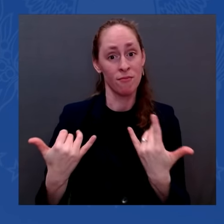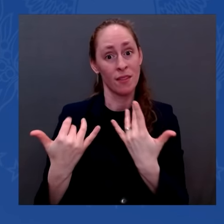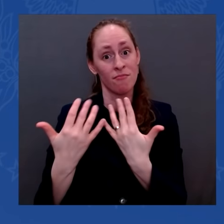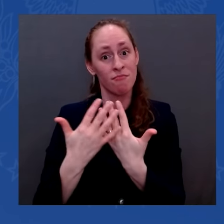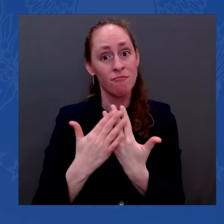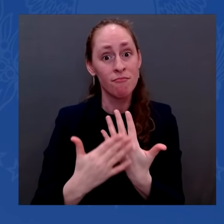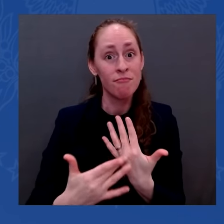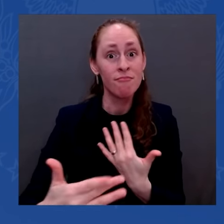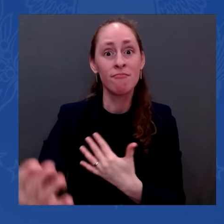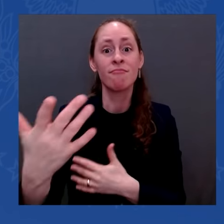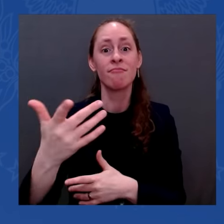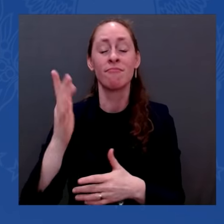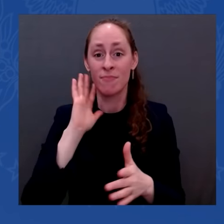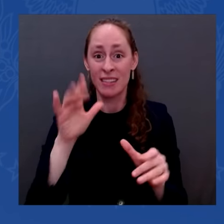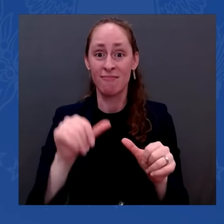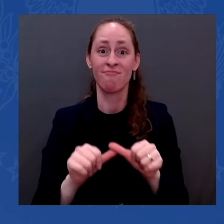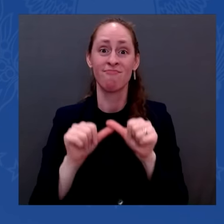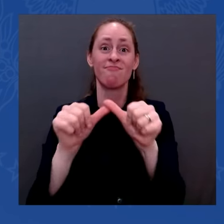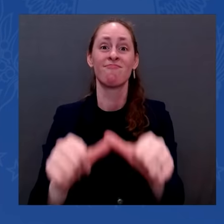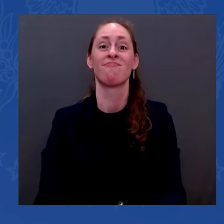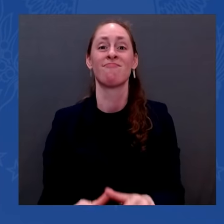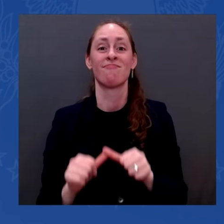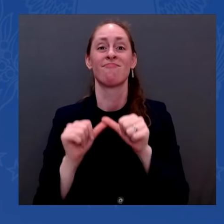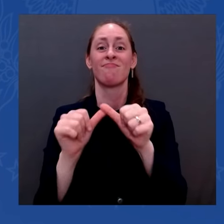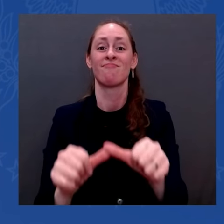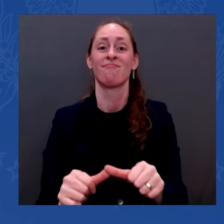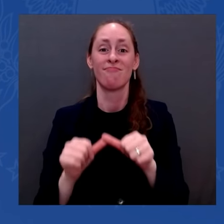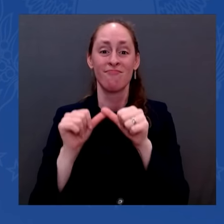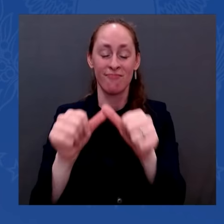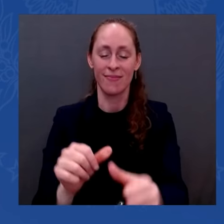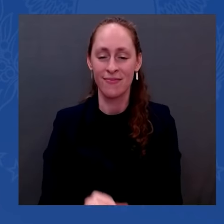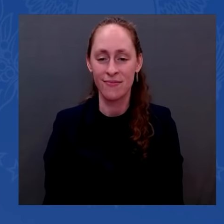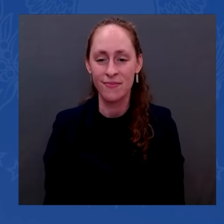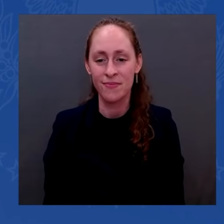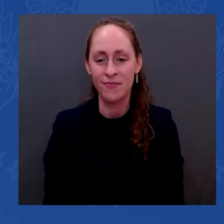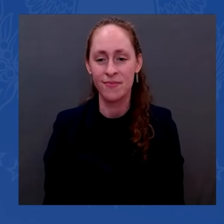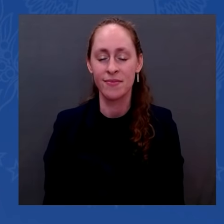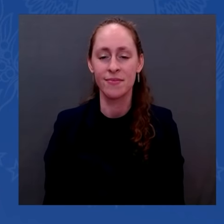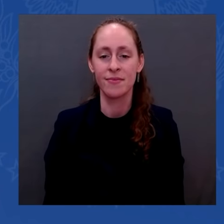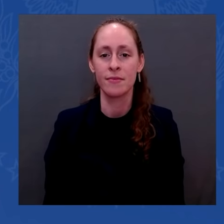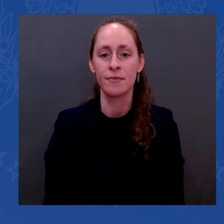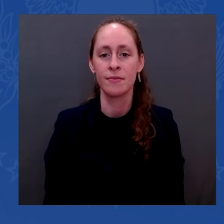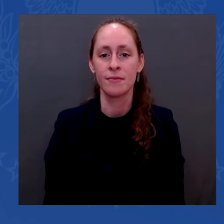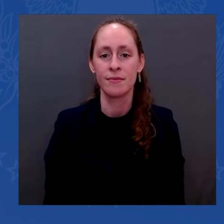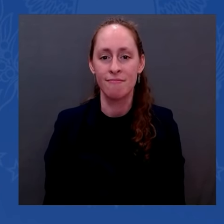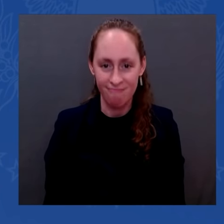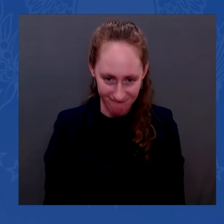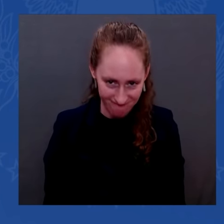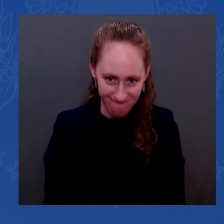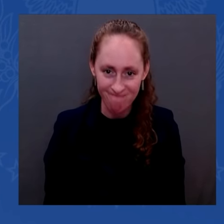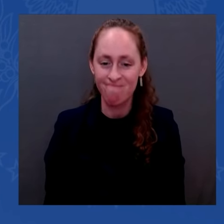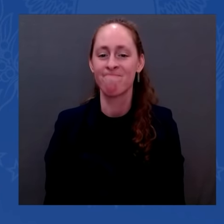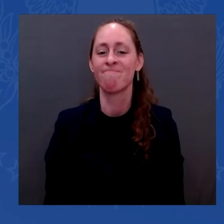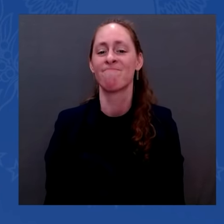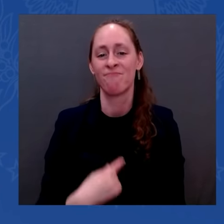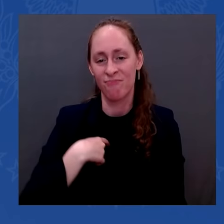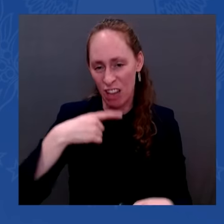It's one of those inflection points in history. And I've been saying that -- you and I, we've spent a lot of time together.